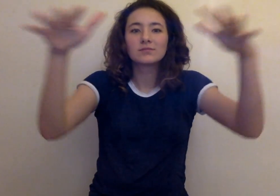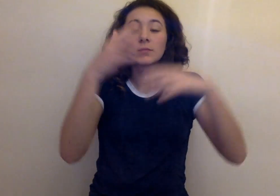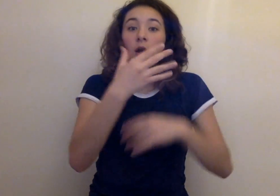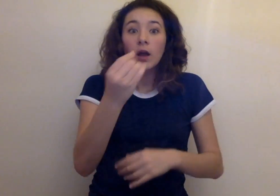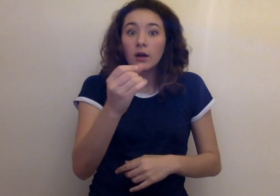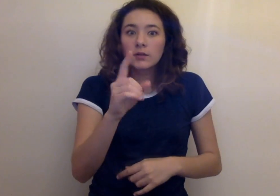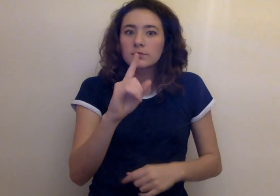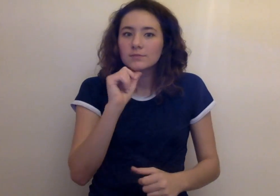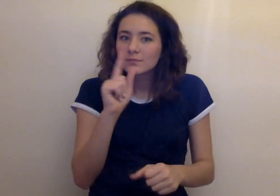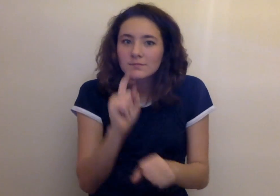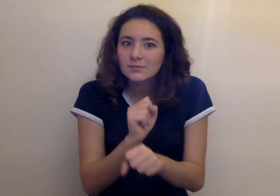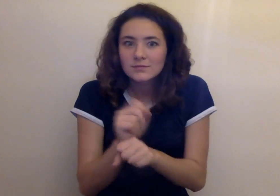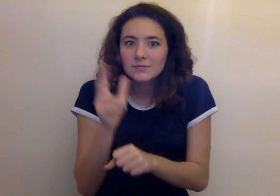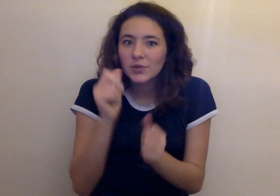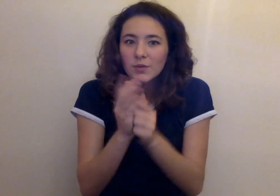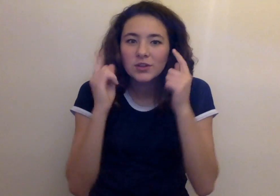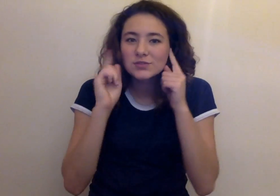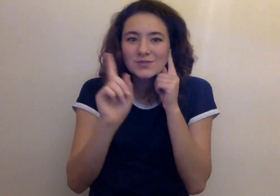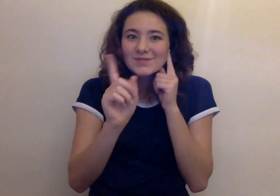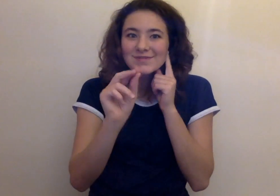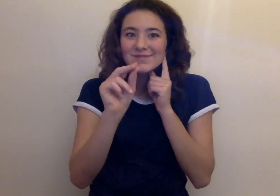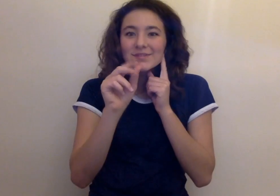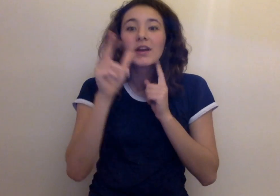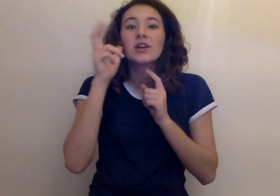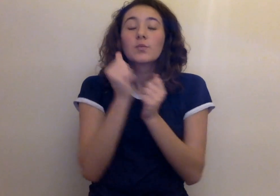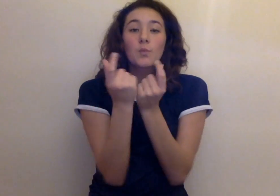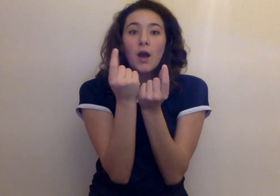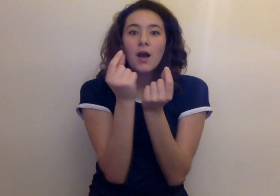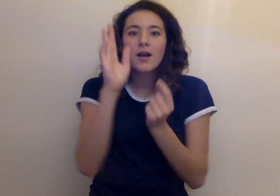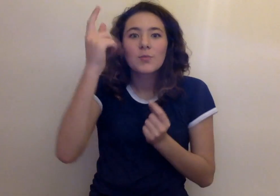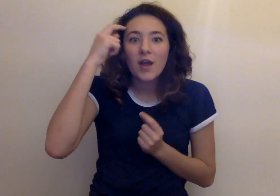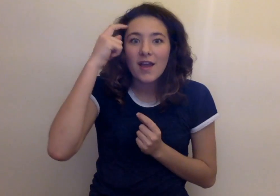And you don't actually hear with your ears. You hear with your brain.